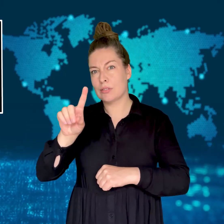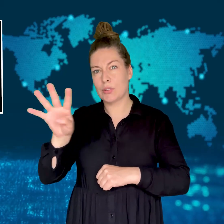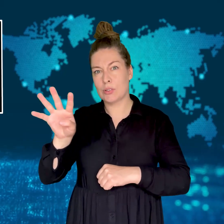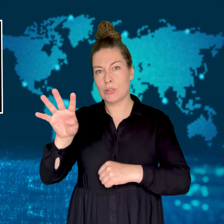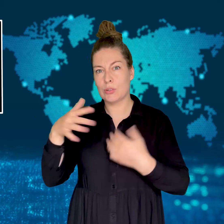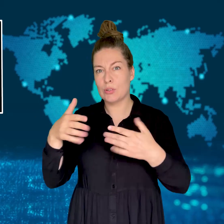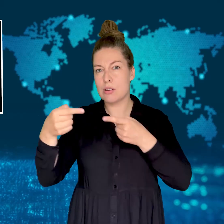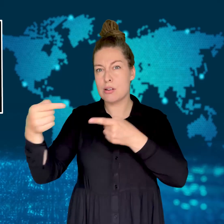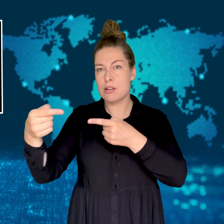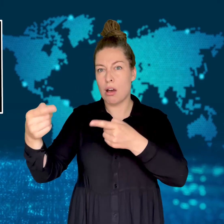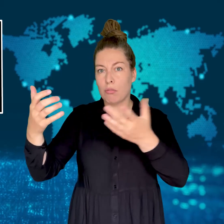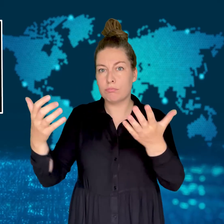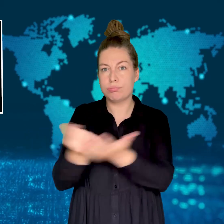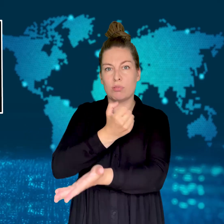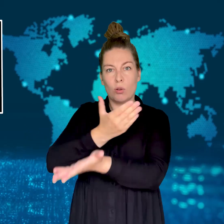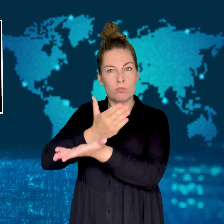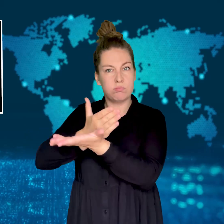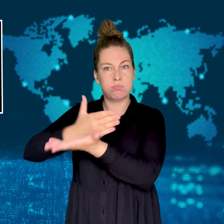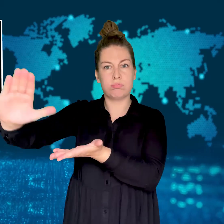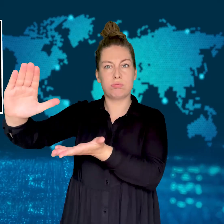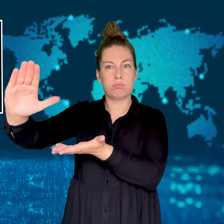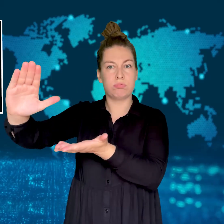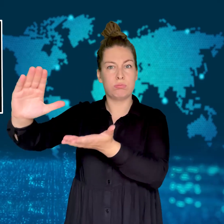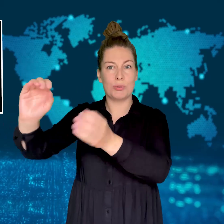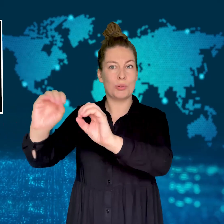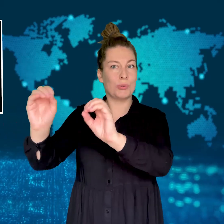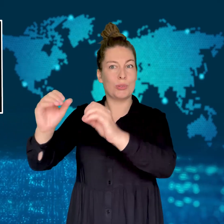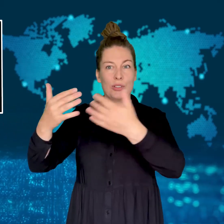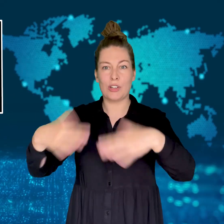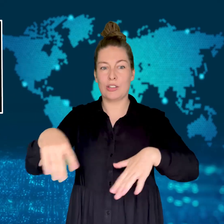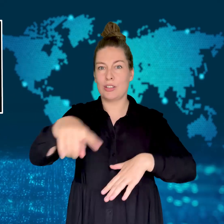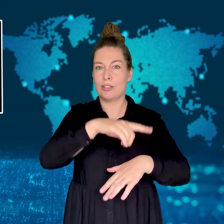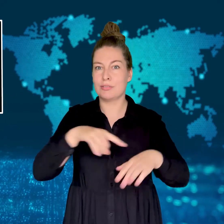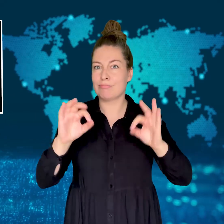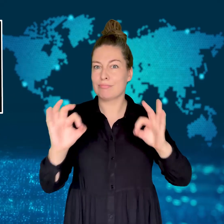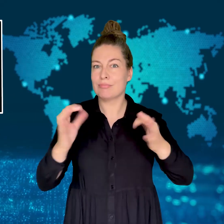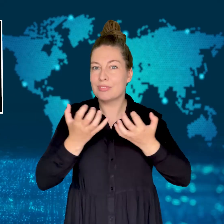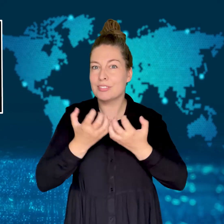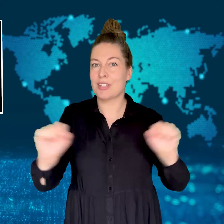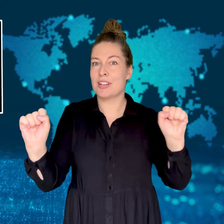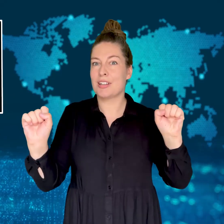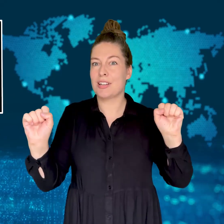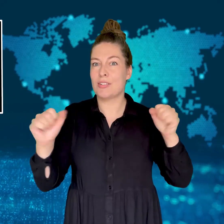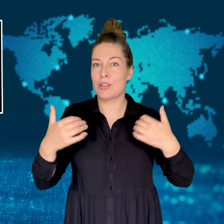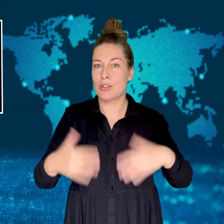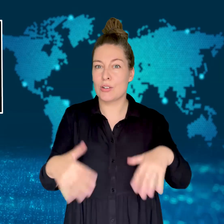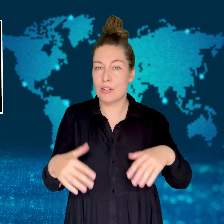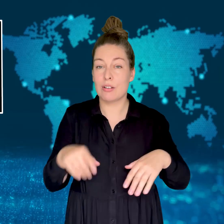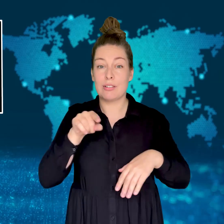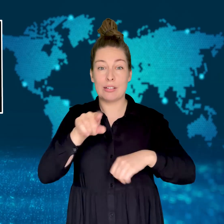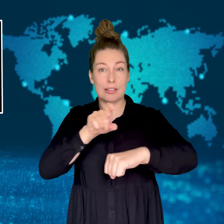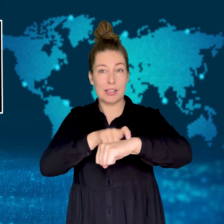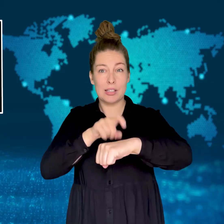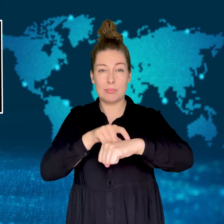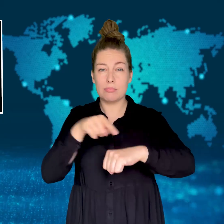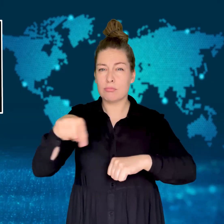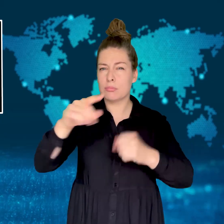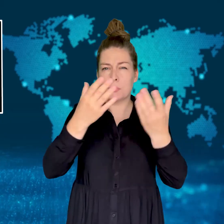He was one of a few people who remained in his hometown after that fight.